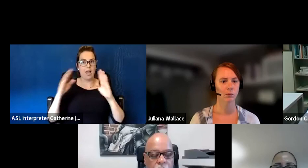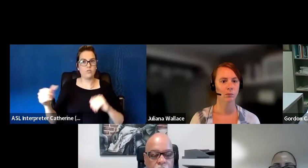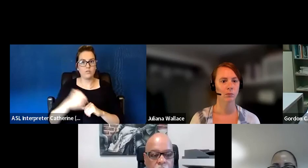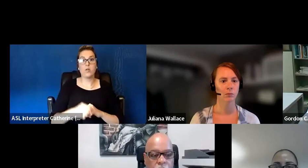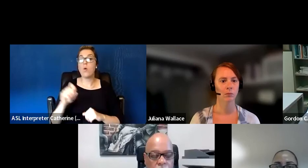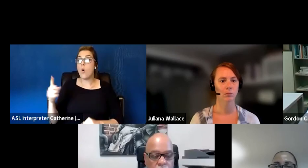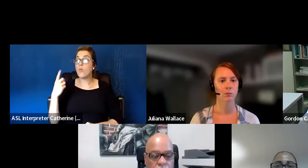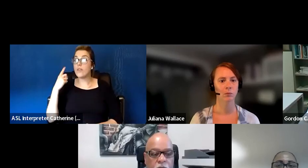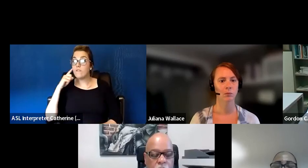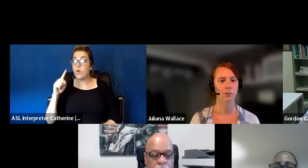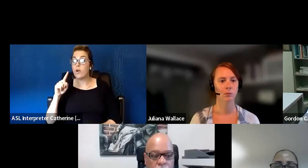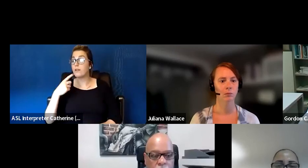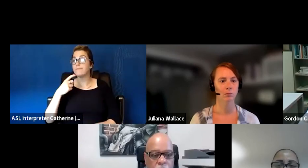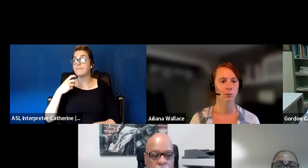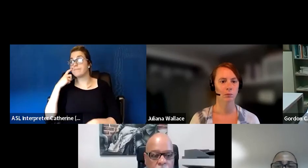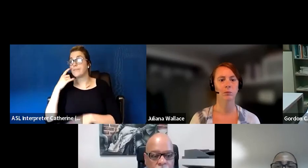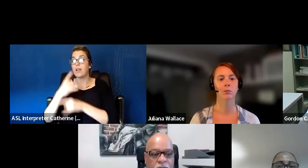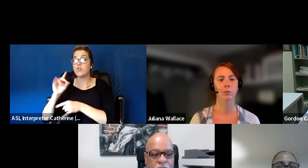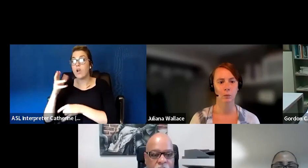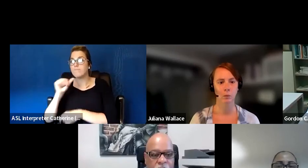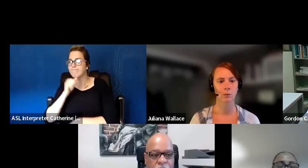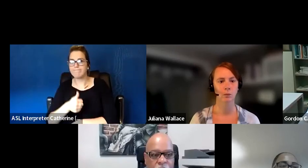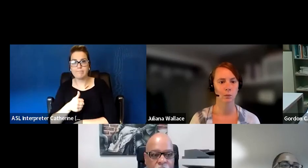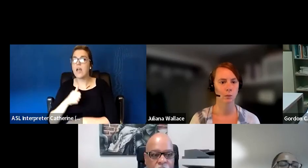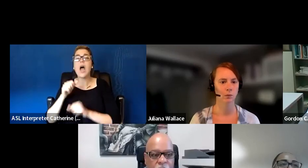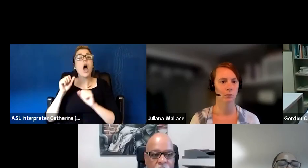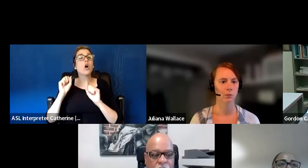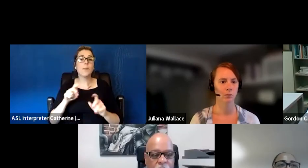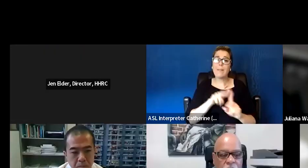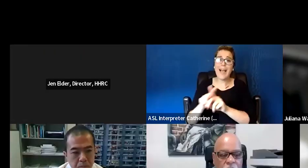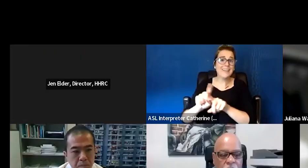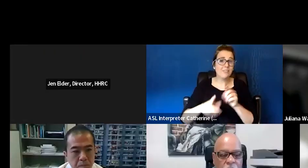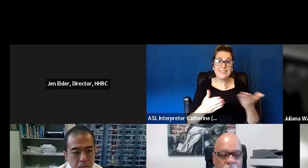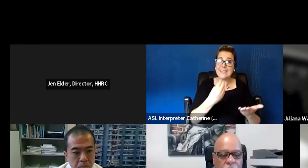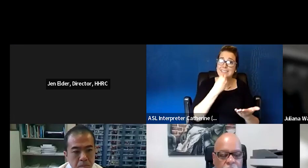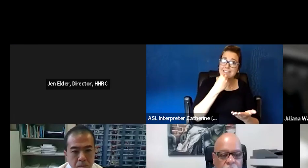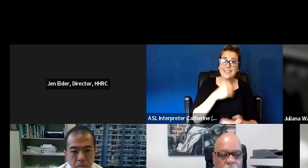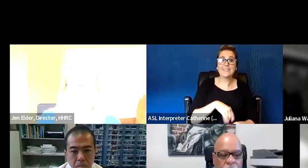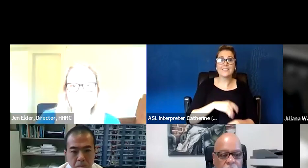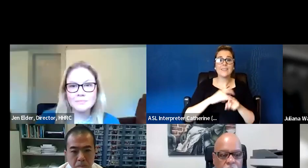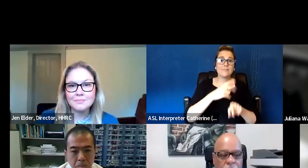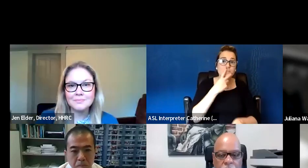it can be used for eating, for smoking, for different areas as well, is a corporation of supportive housing.